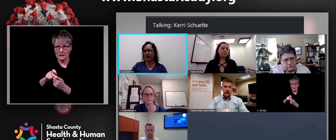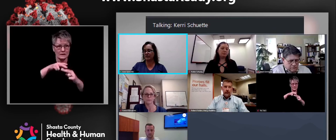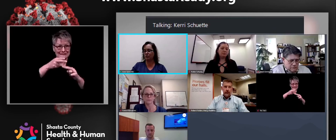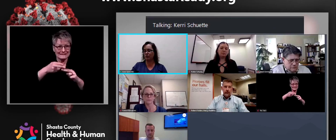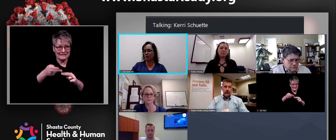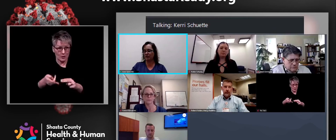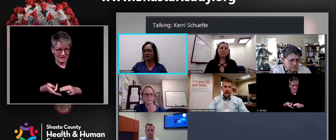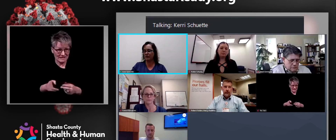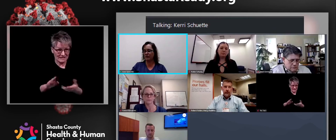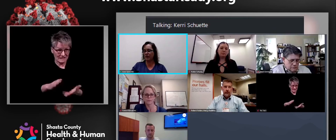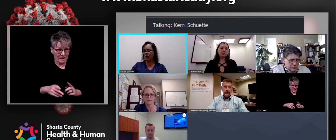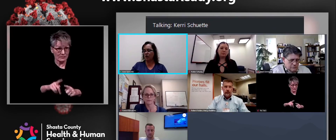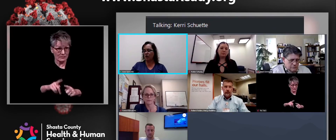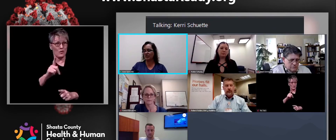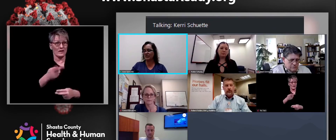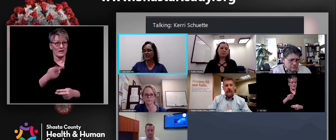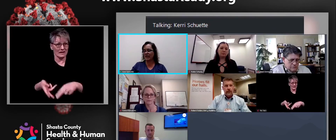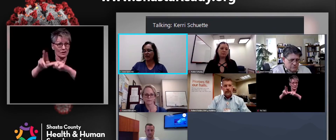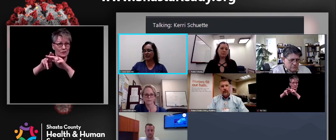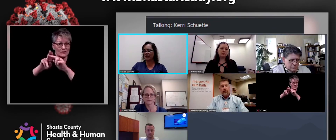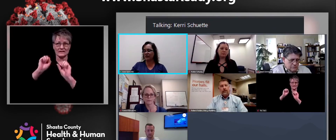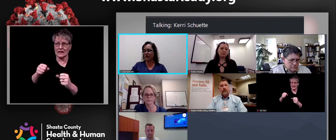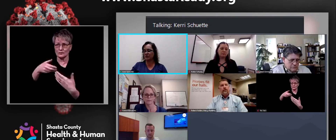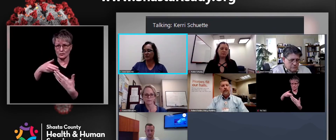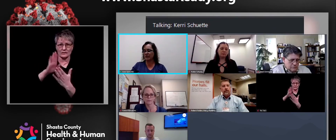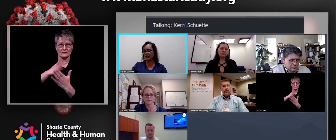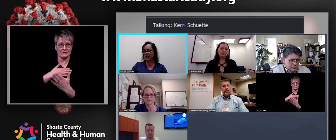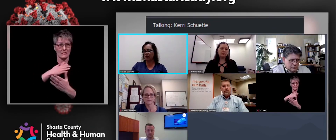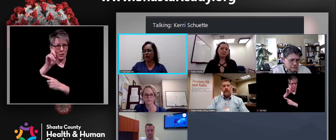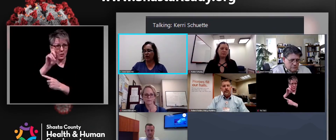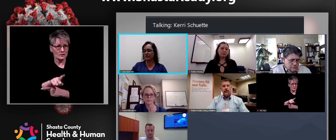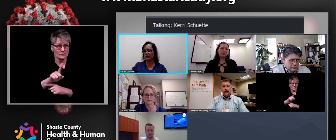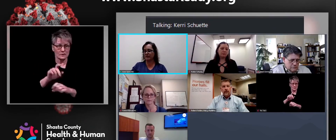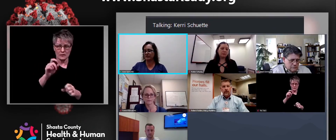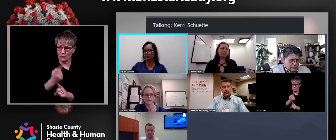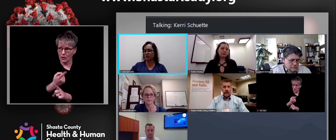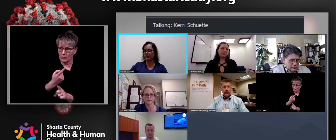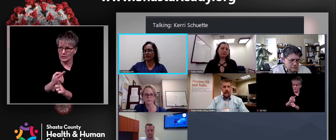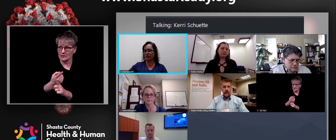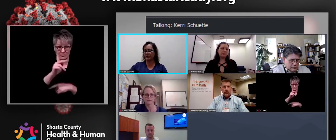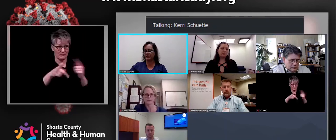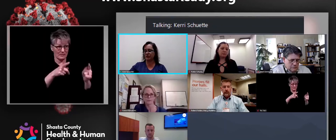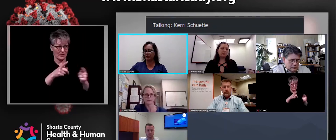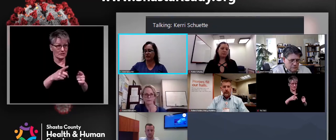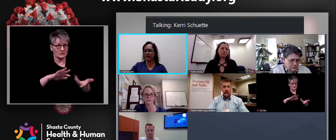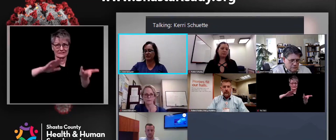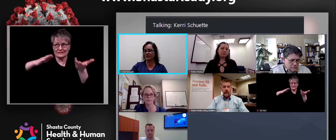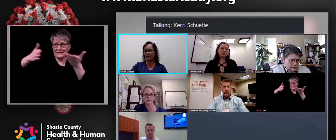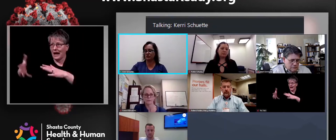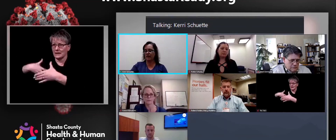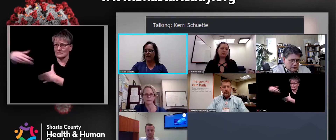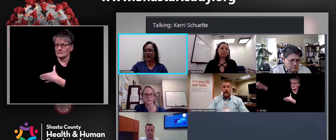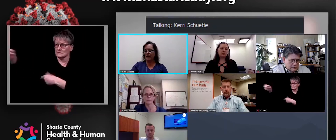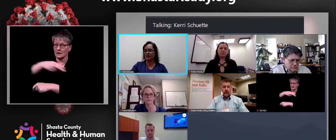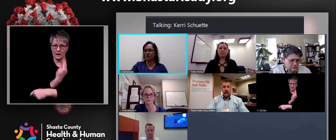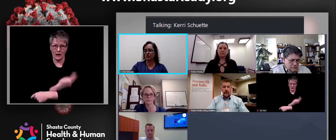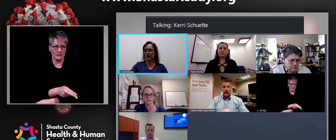increased. Please address this properly. Are people just dying outside of hospitals now? Why would the deaths go up if there are zero in the ICU?